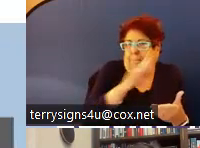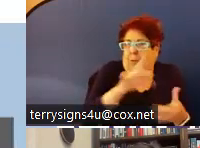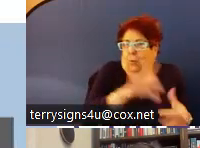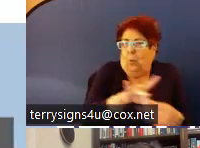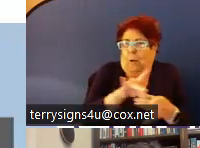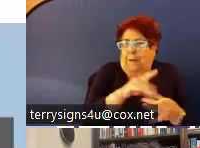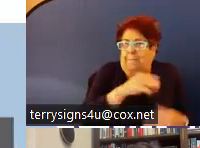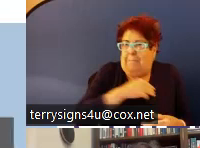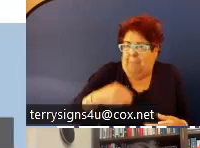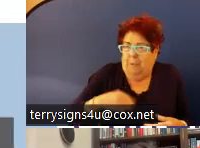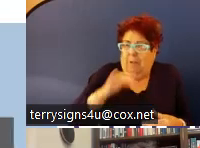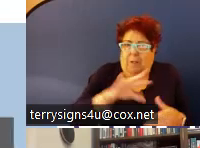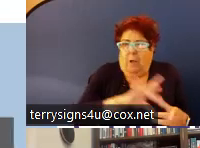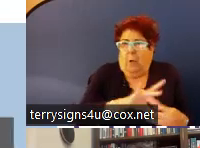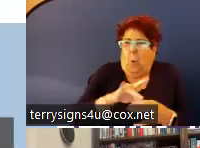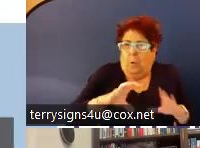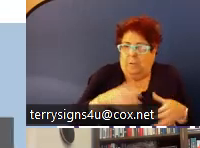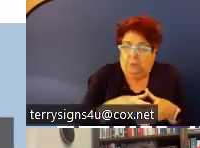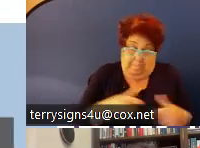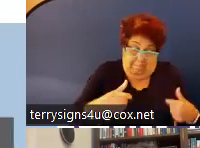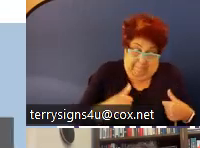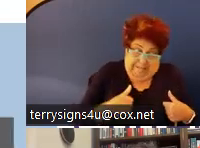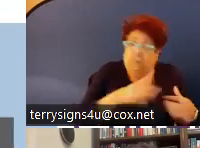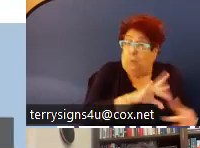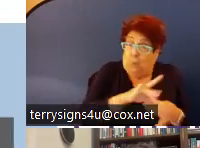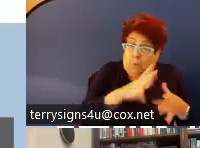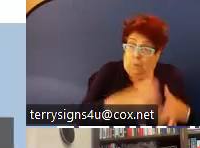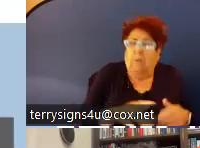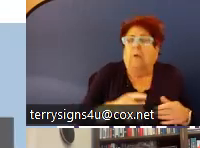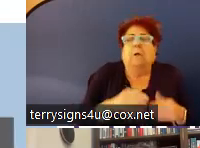Me as the coordinator, also with other team members that are now involving -- evolving as